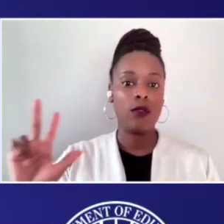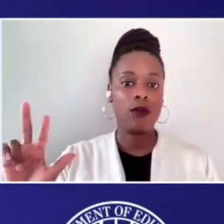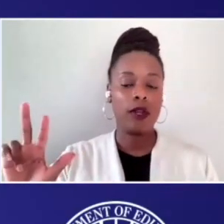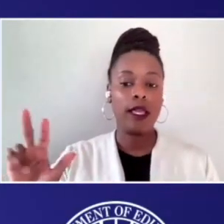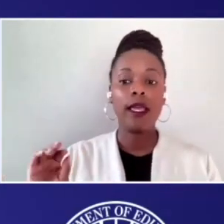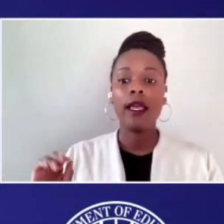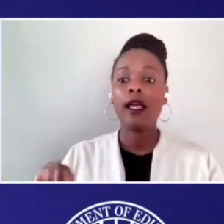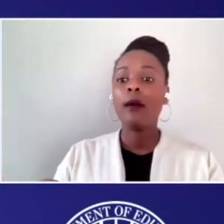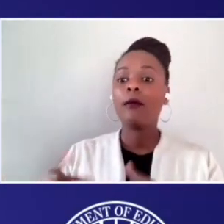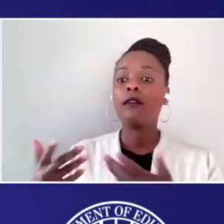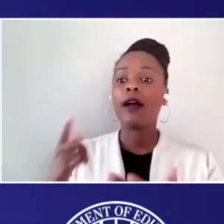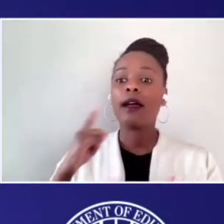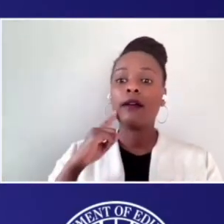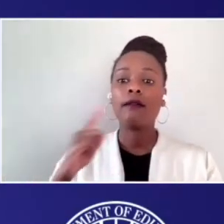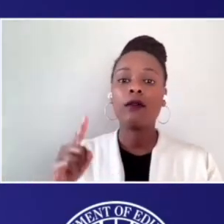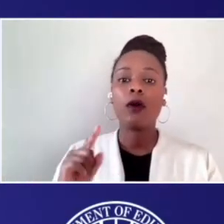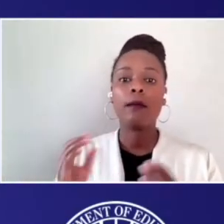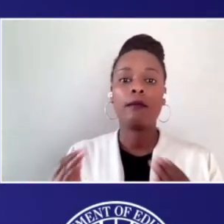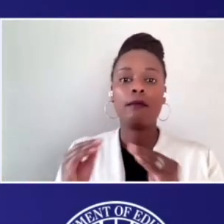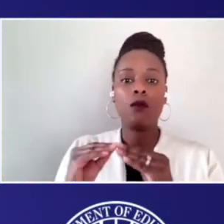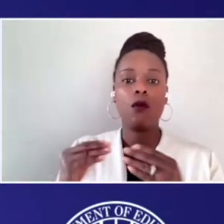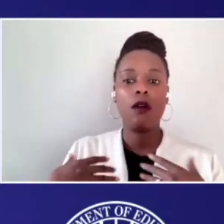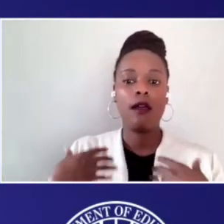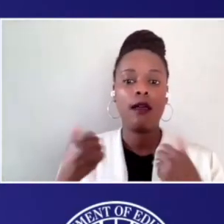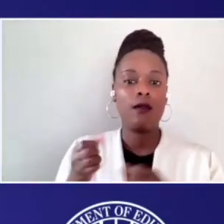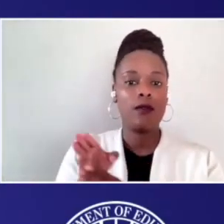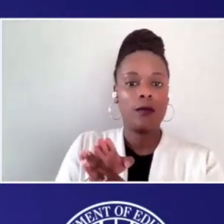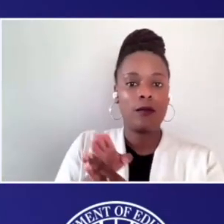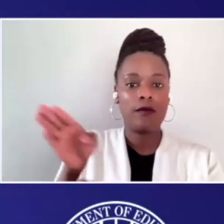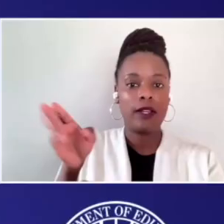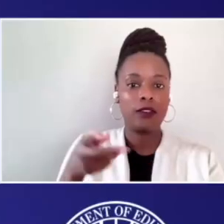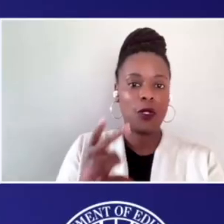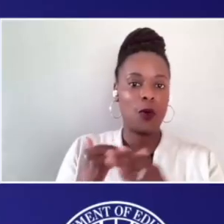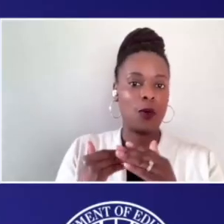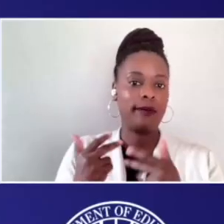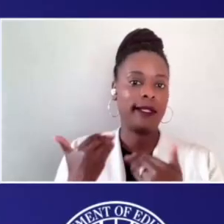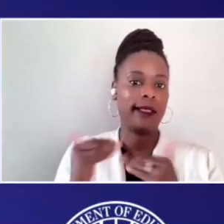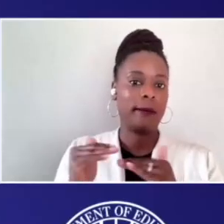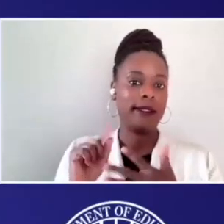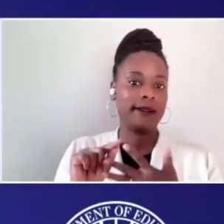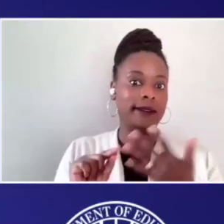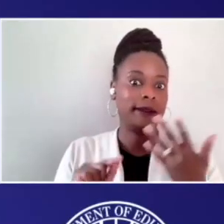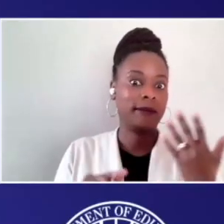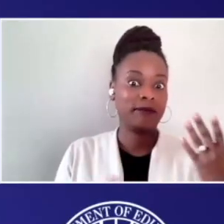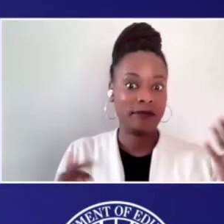additional health profession loan limits. So here we go again with another loan